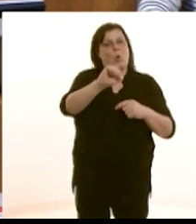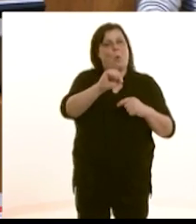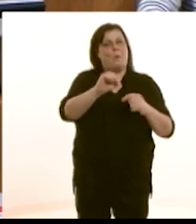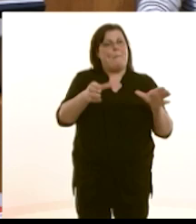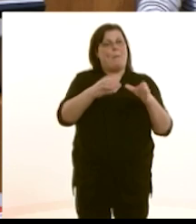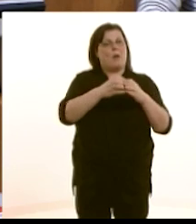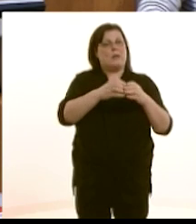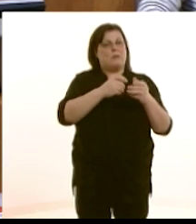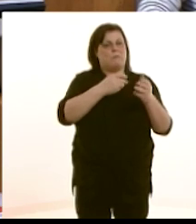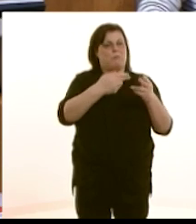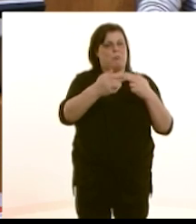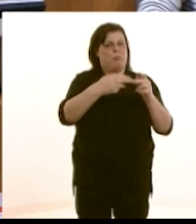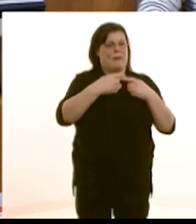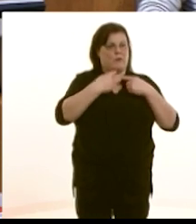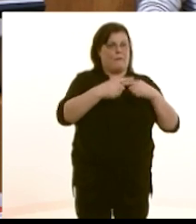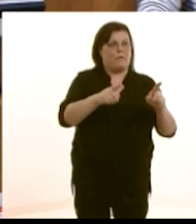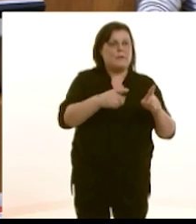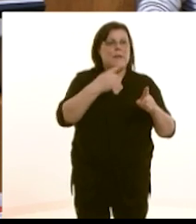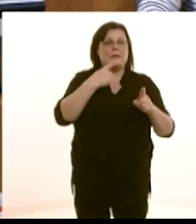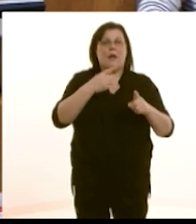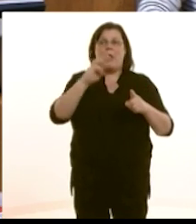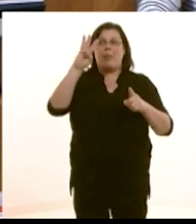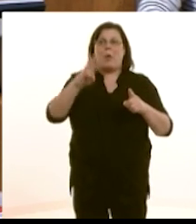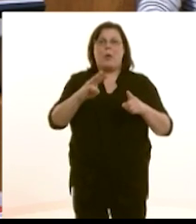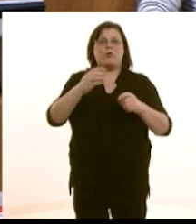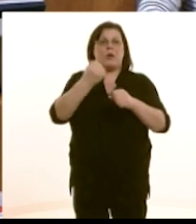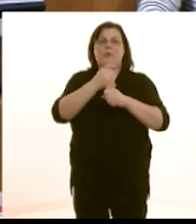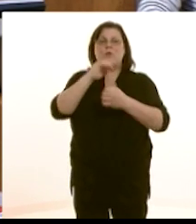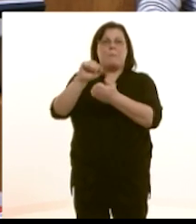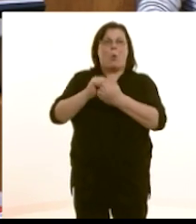was that the Welsh Government should borrow up to £1 billion in order to take a stake